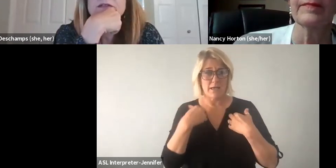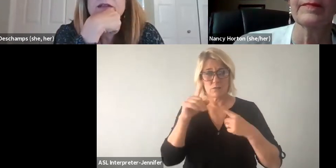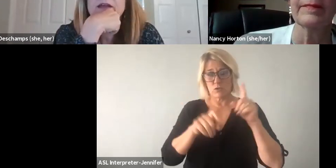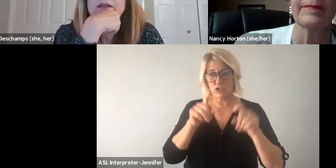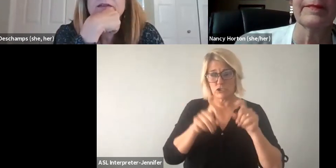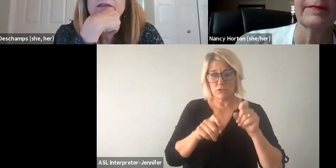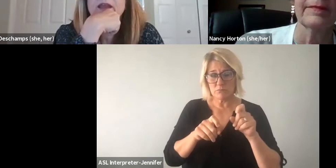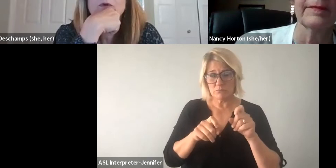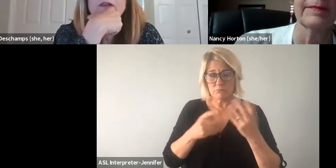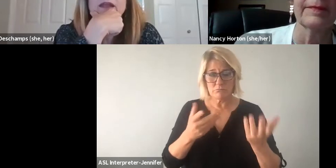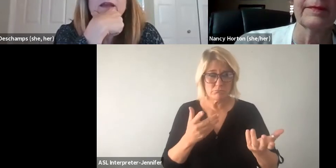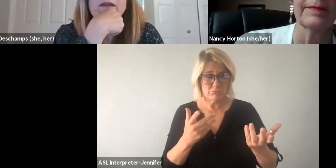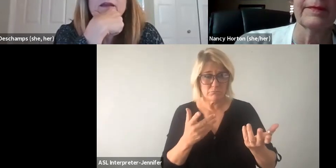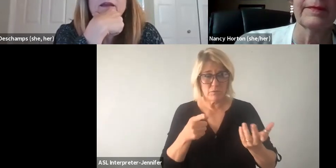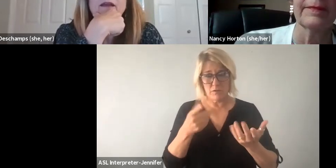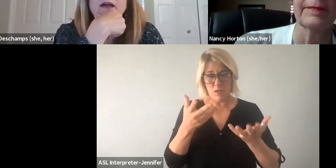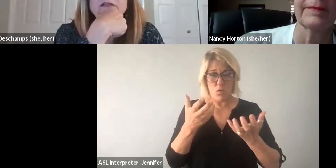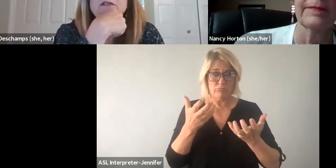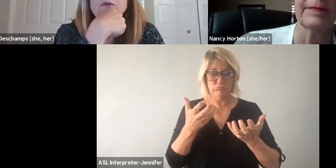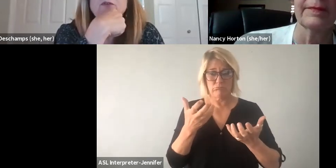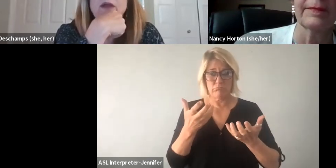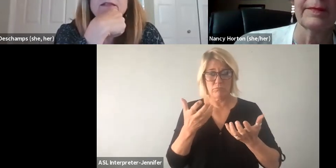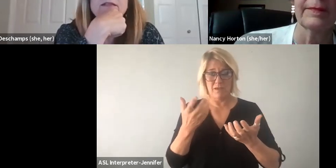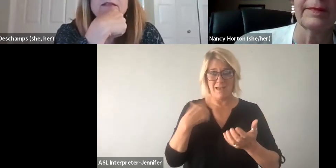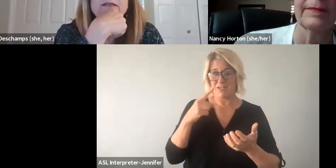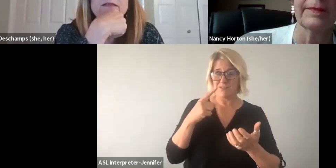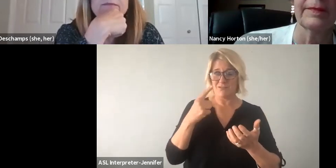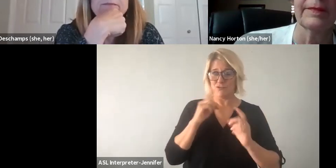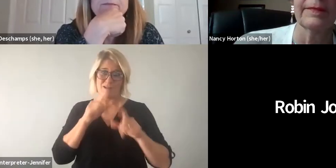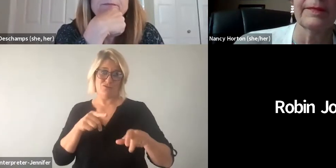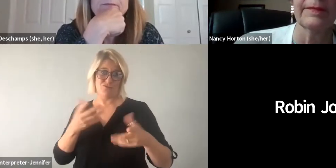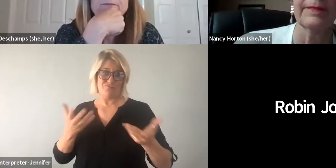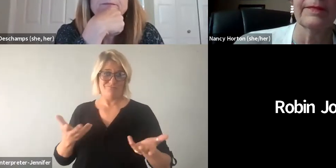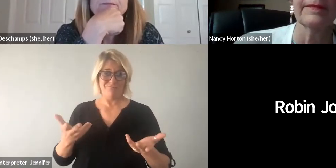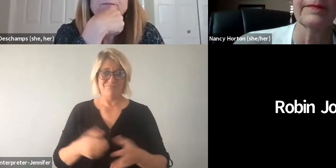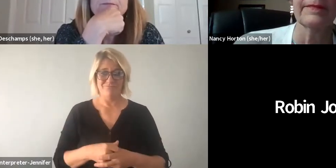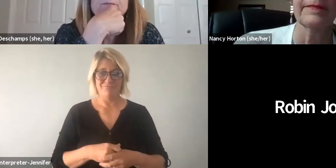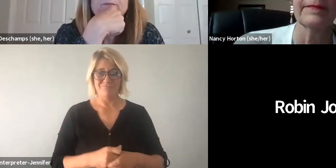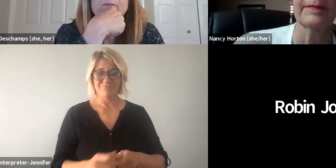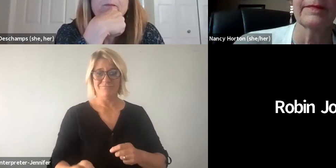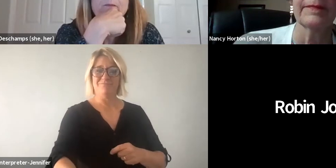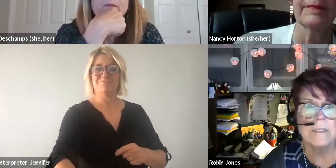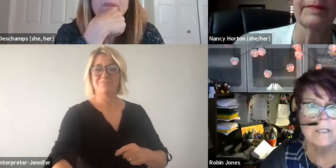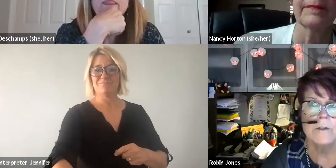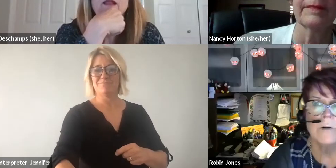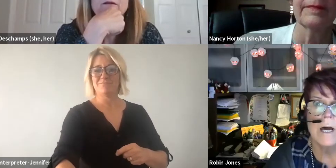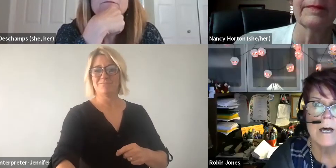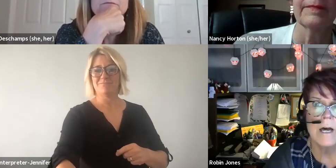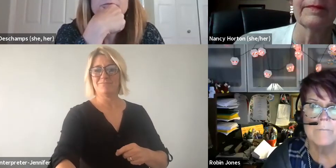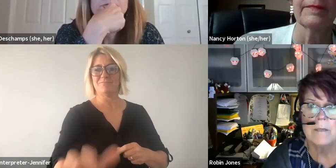there, but I just want to pause for a minute to see if anybody has any